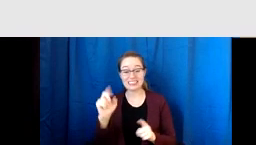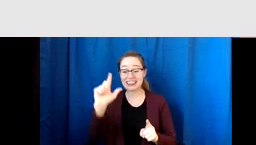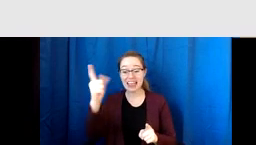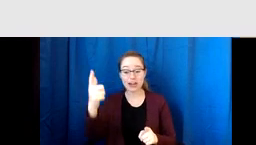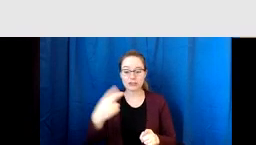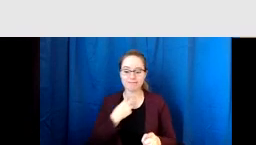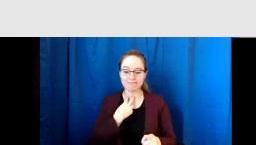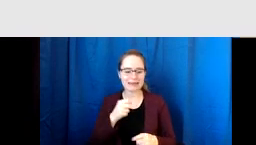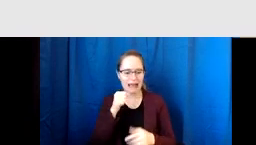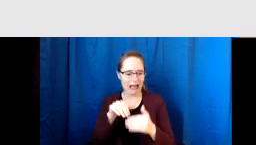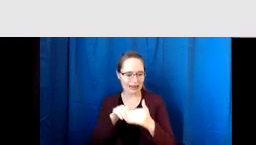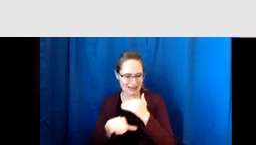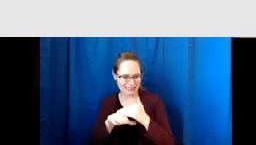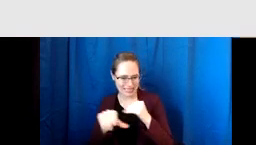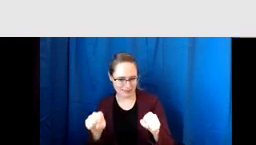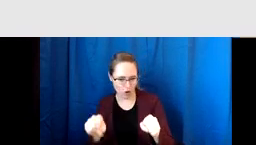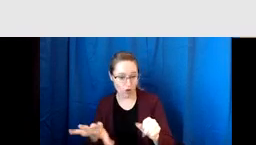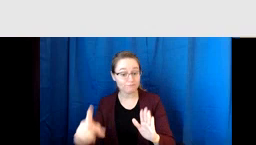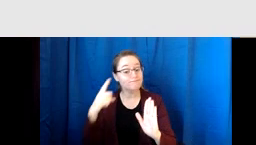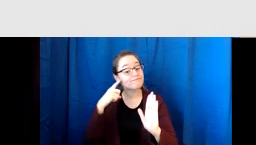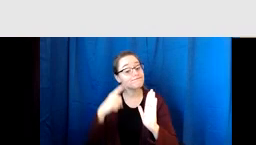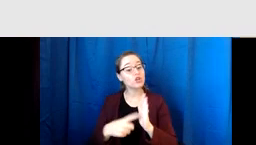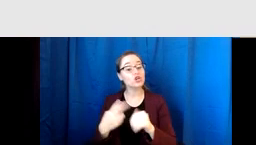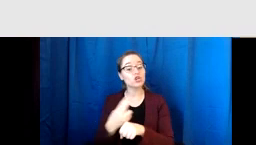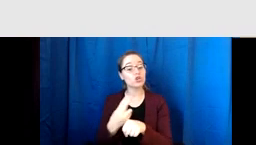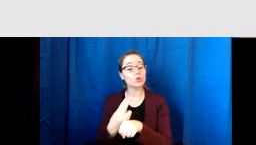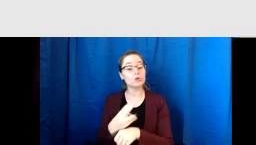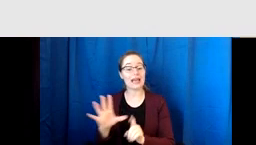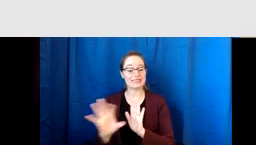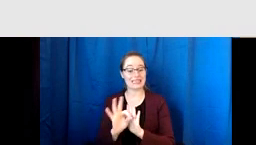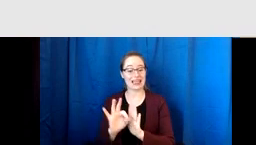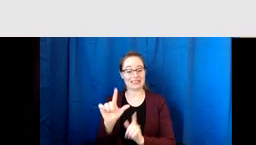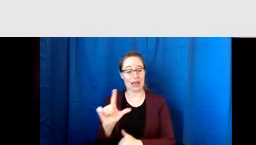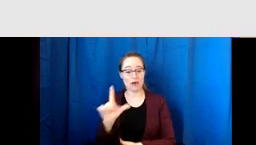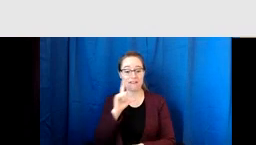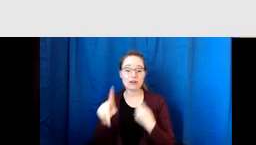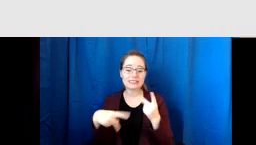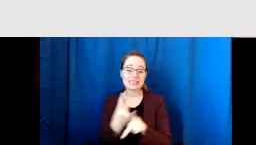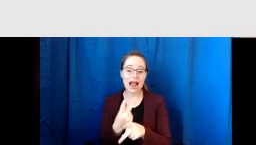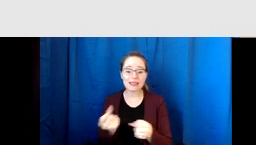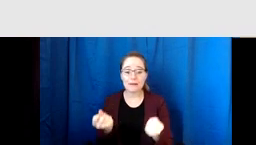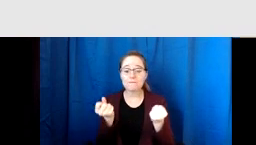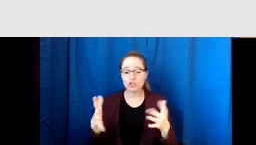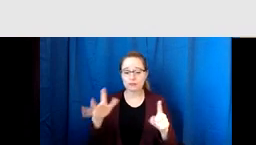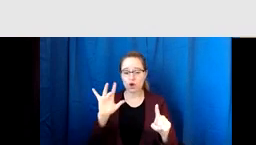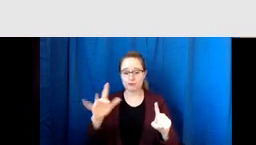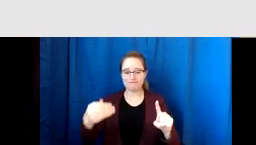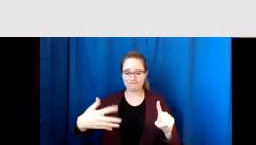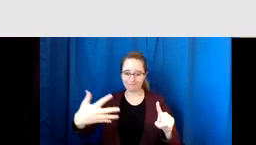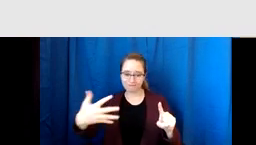For example, we use a Bootstrap select library for styling multiselect dropdowns. The code generated by the library